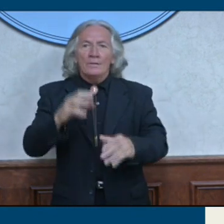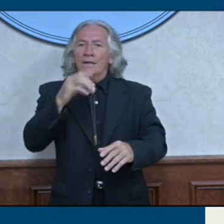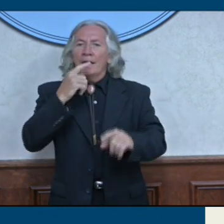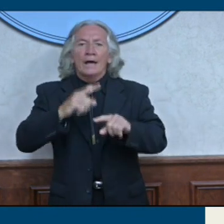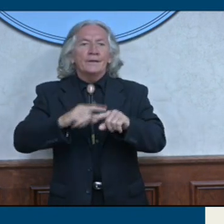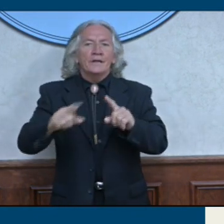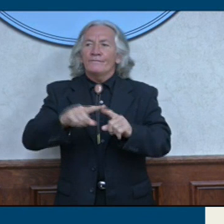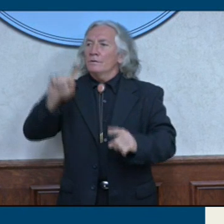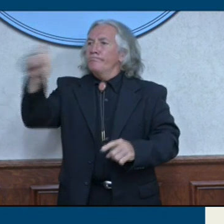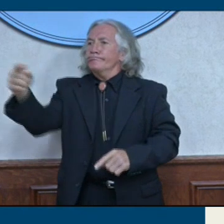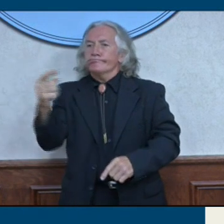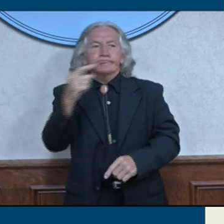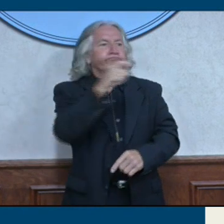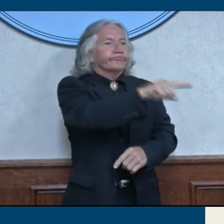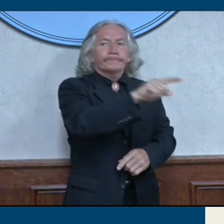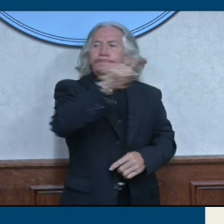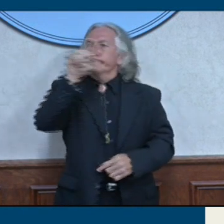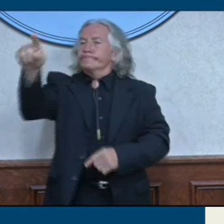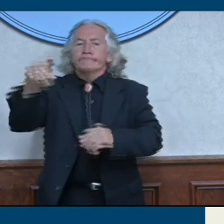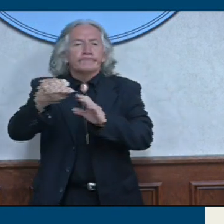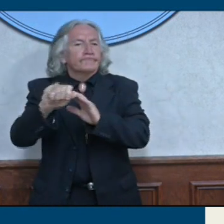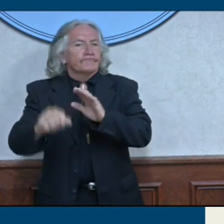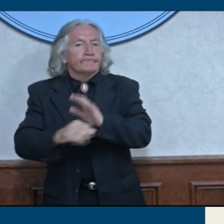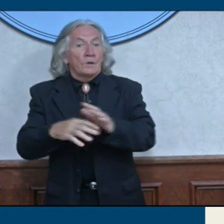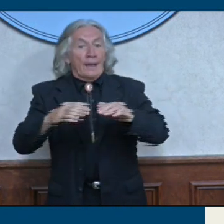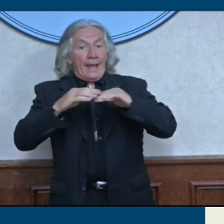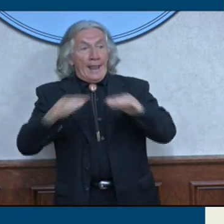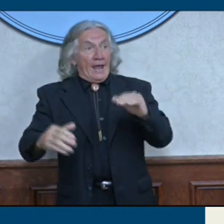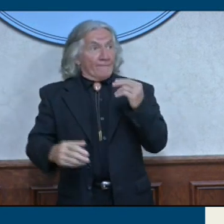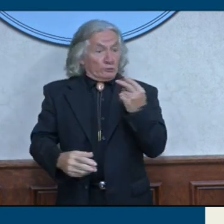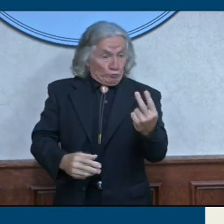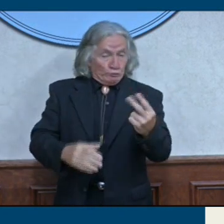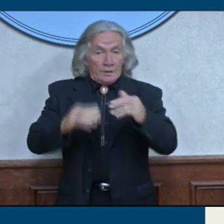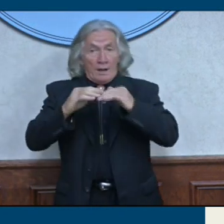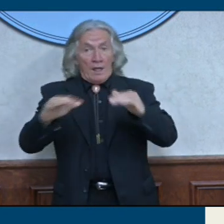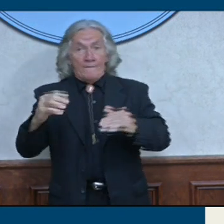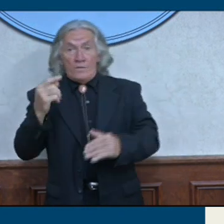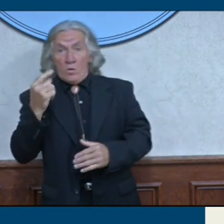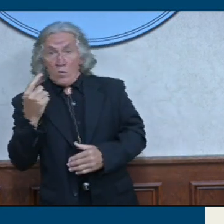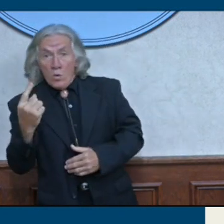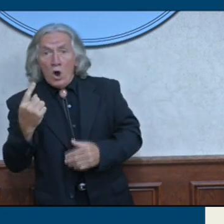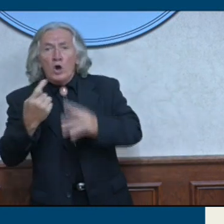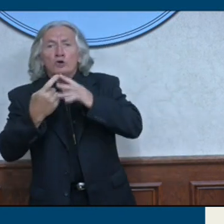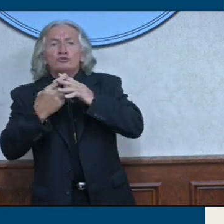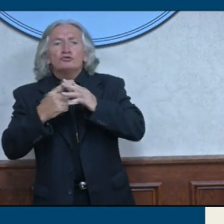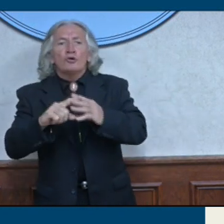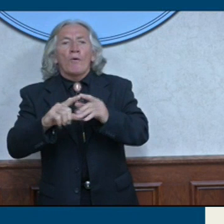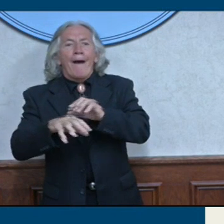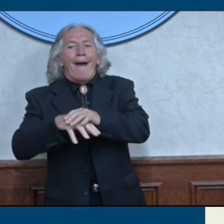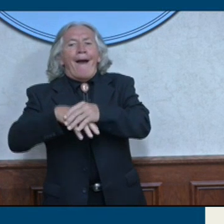WALLS OF THE HOSPITAL AND THE NUMBERS, I'M GOING TO SUBSEQUENTLY RUN THROUGH HERE WITH YOU IN 9 DIFFERENT AREAS